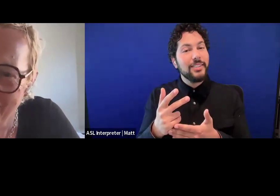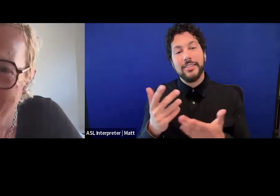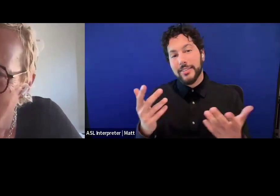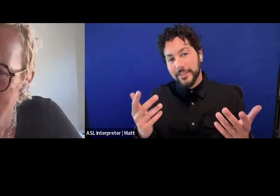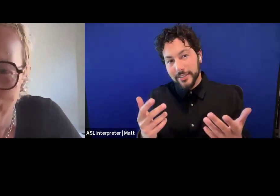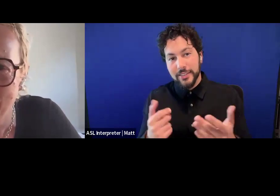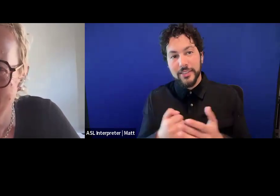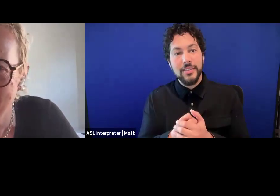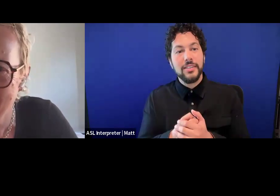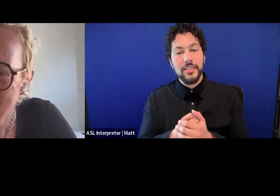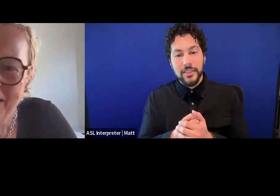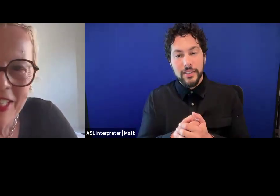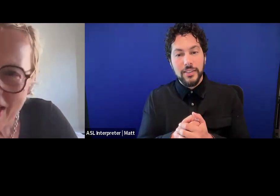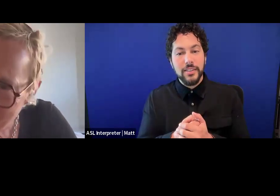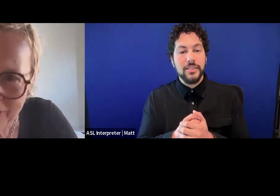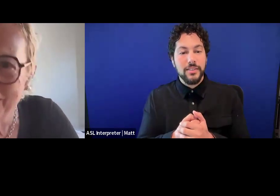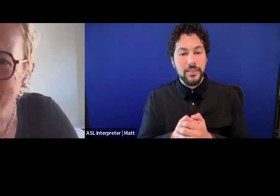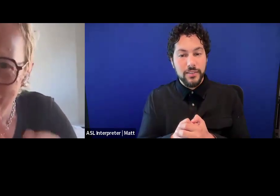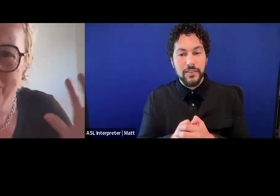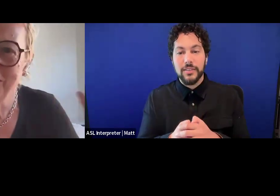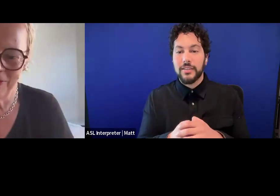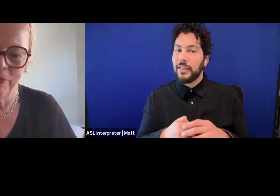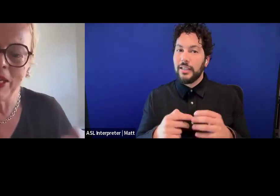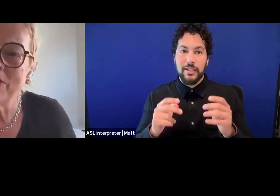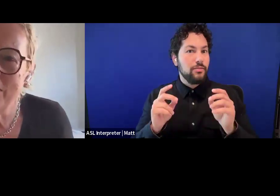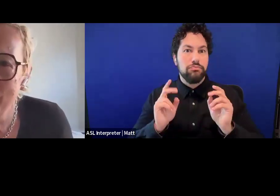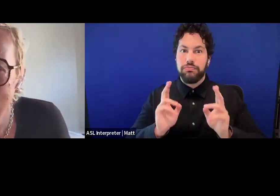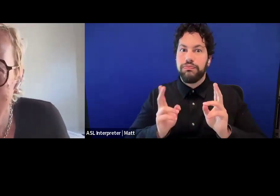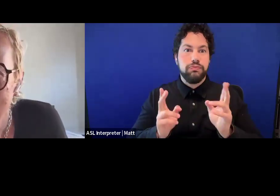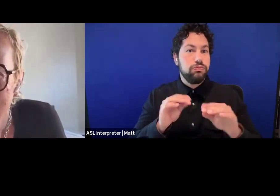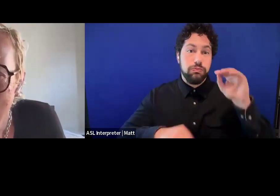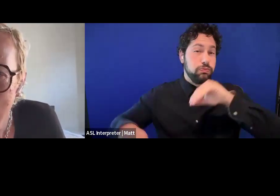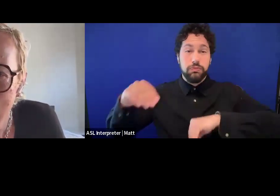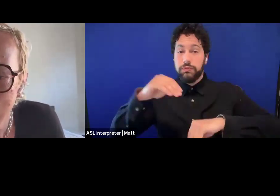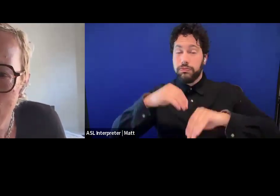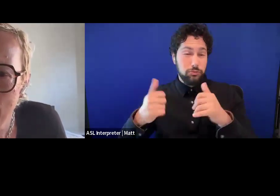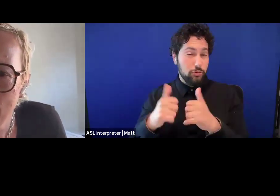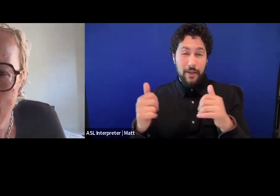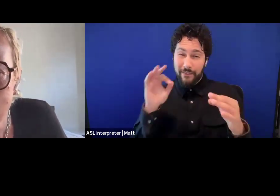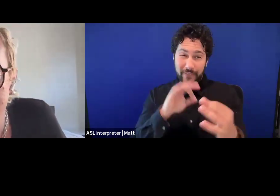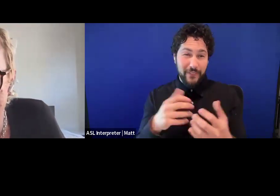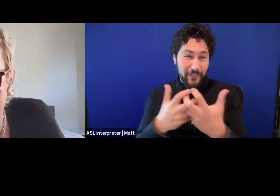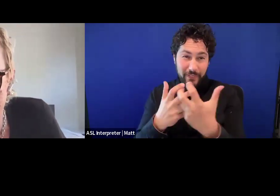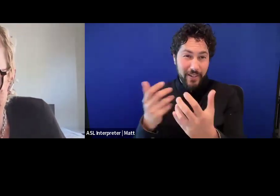pulse a lot of dash to pack everything in. Um, but I'll just…